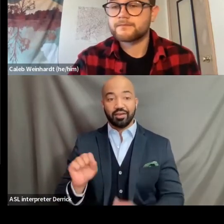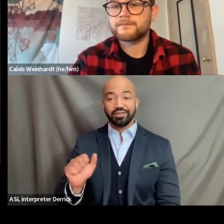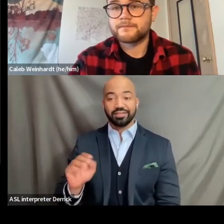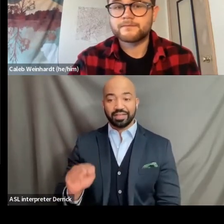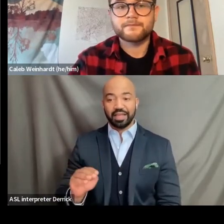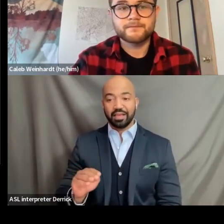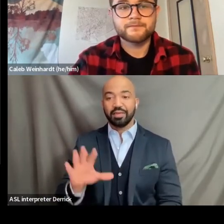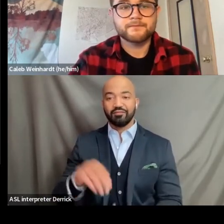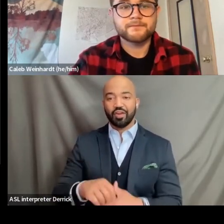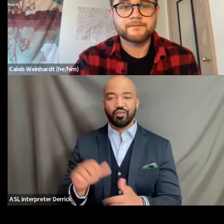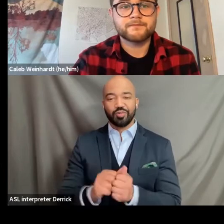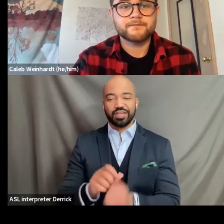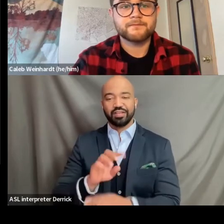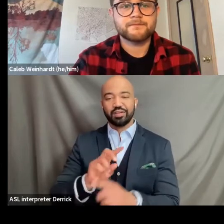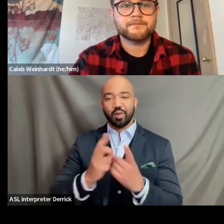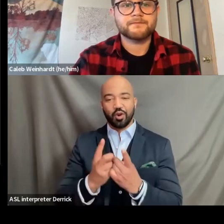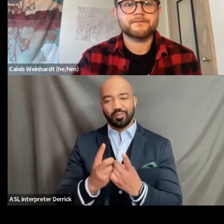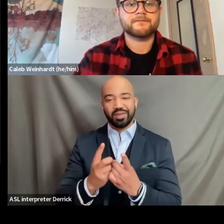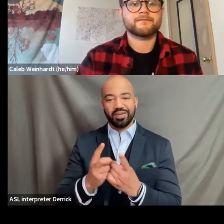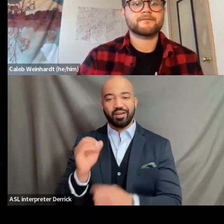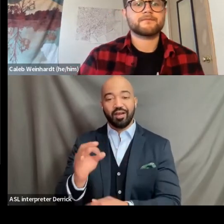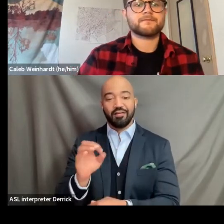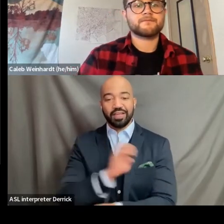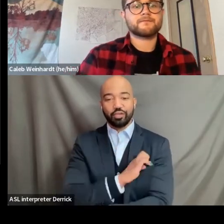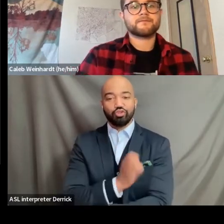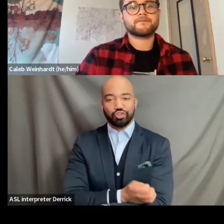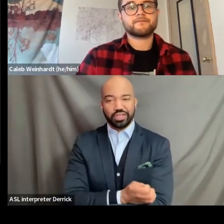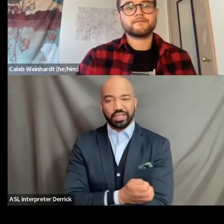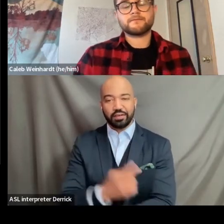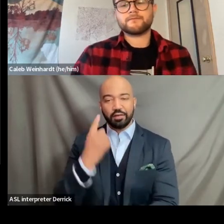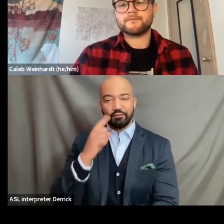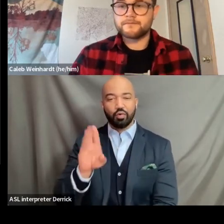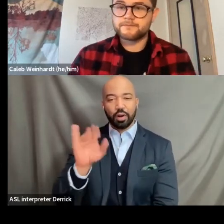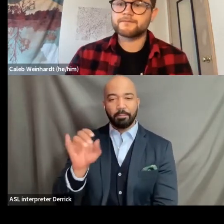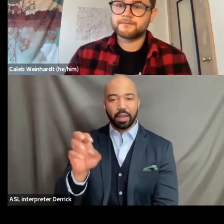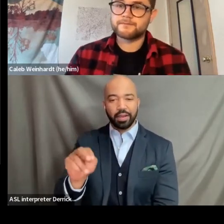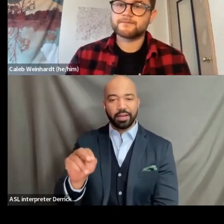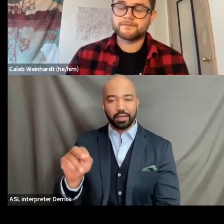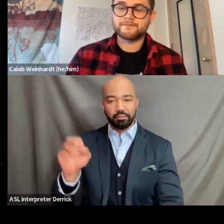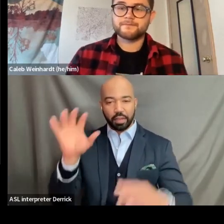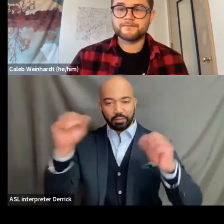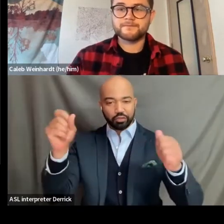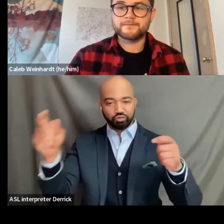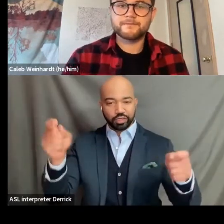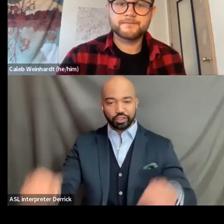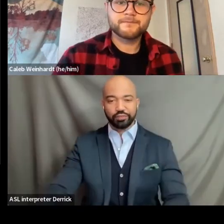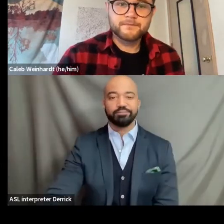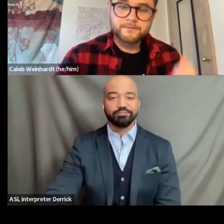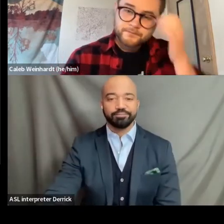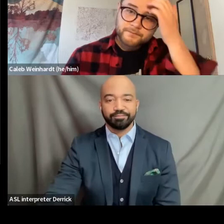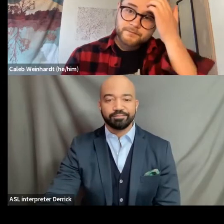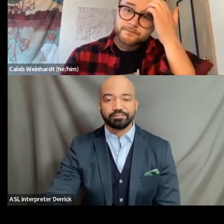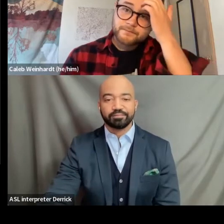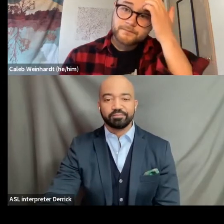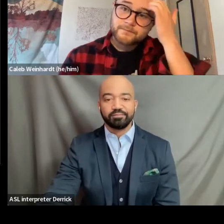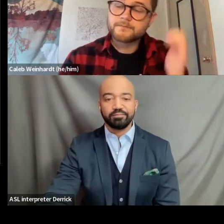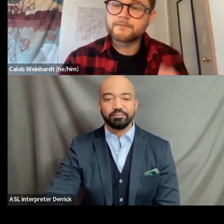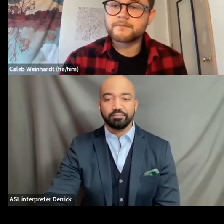in the Department of Energy. So you know, things that are hard and Sam went through a lot of really hard things.